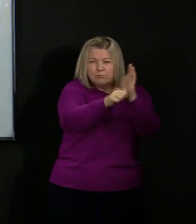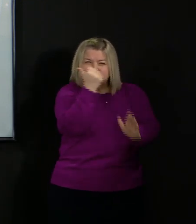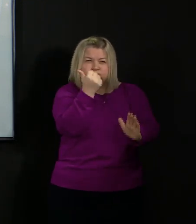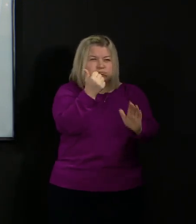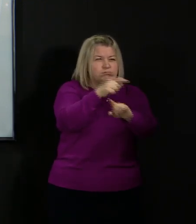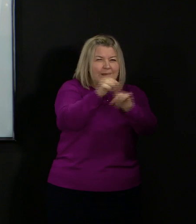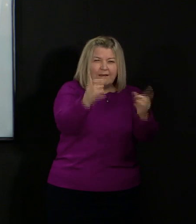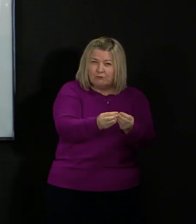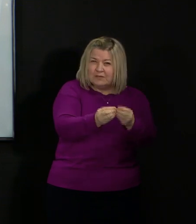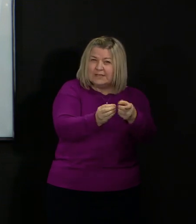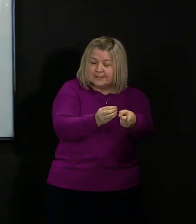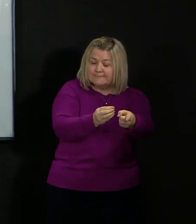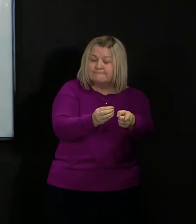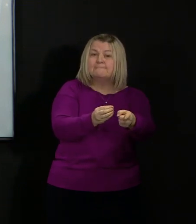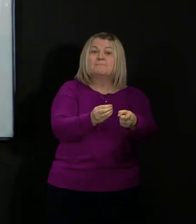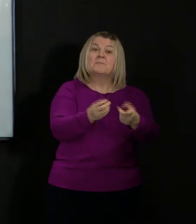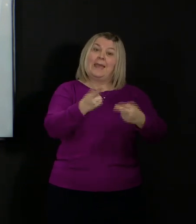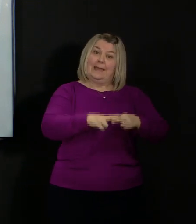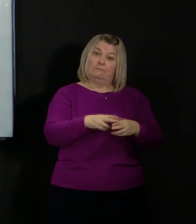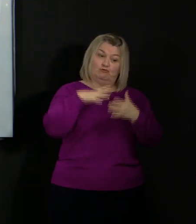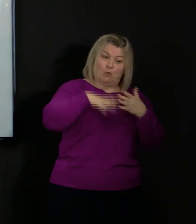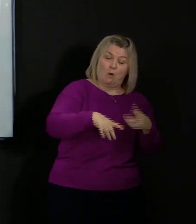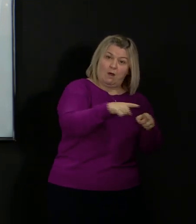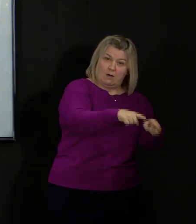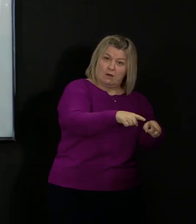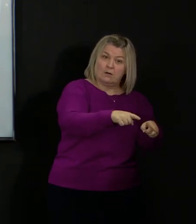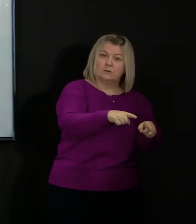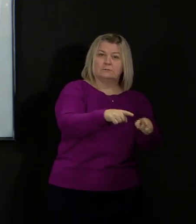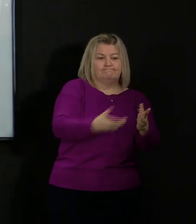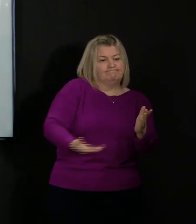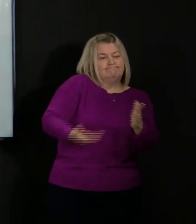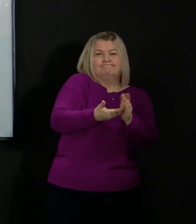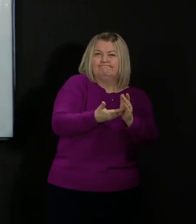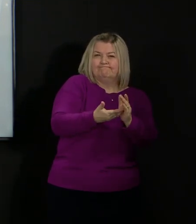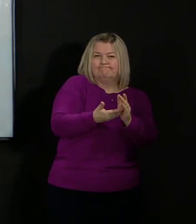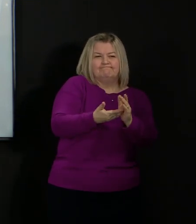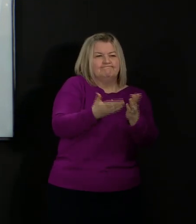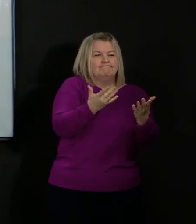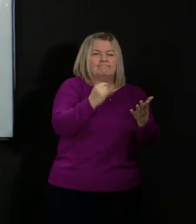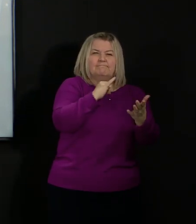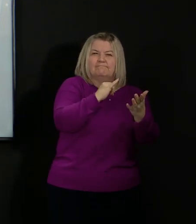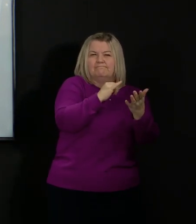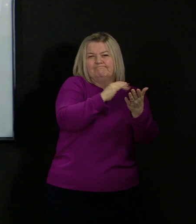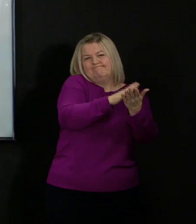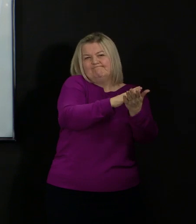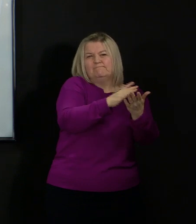where it is required we can provide additional NHS expertise to those care homes in order